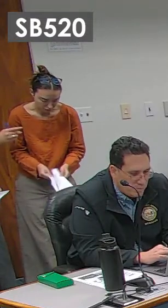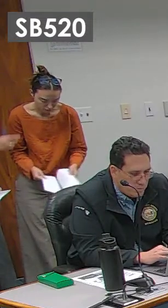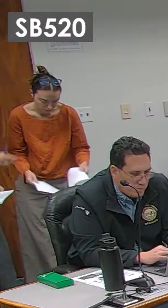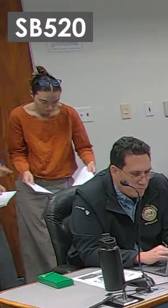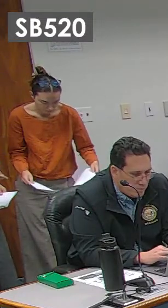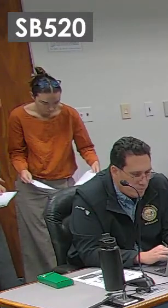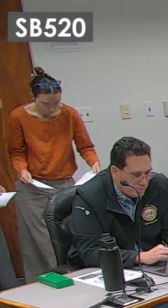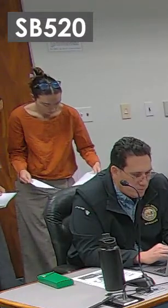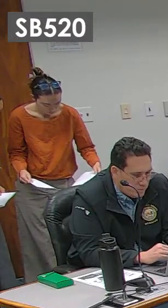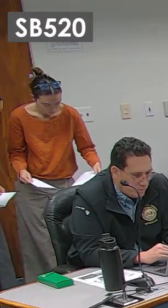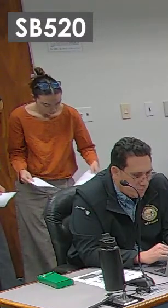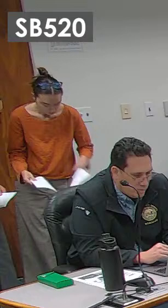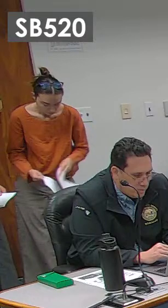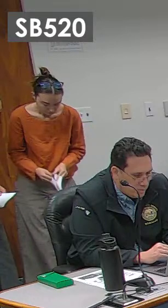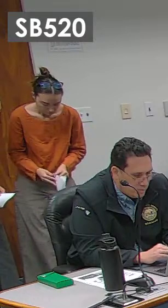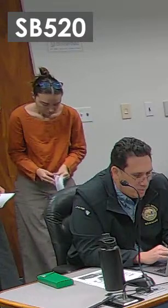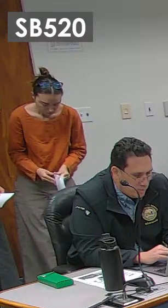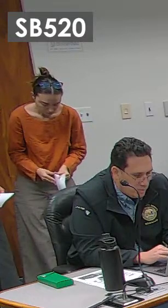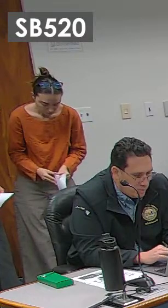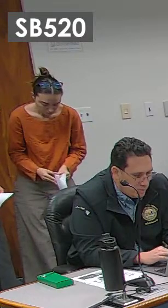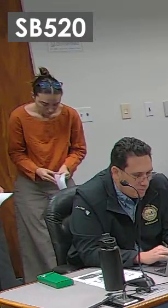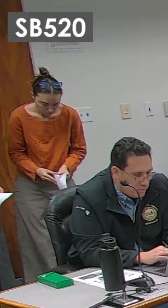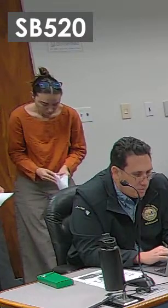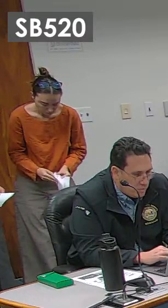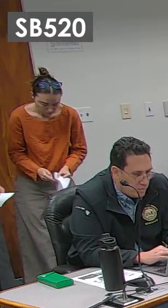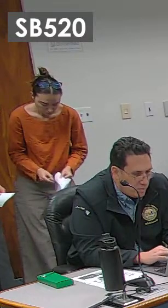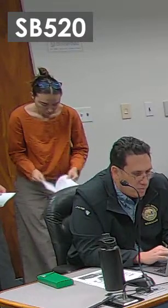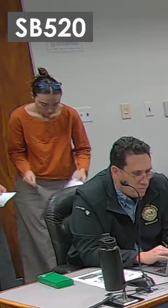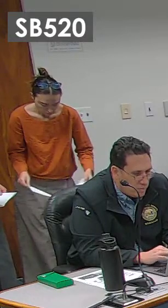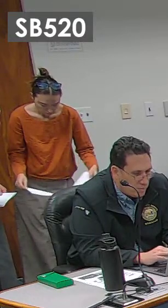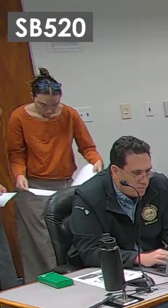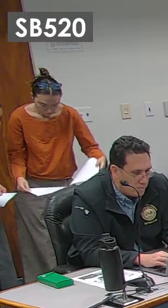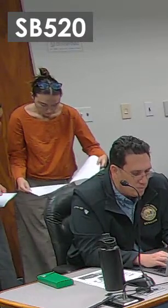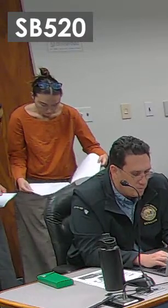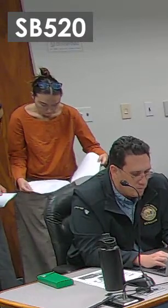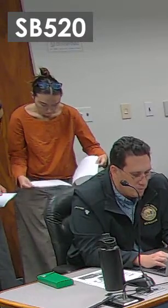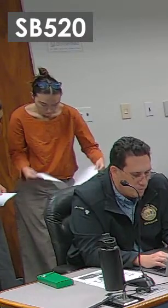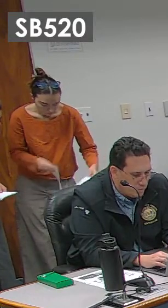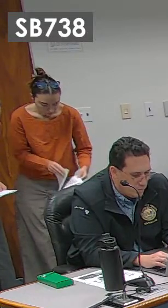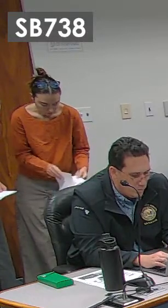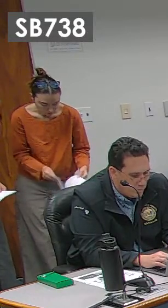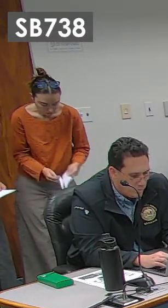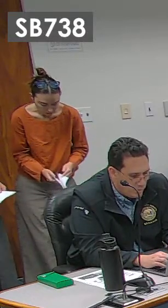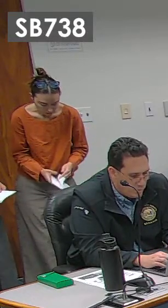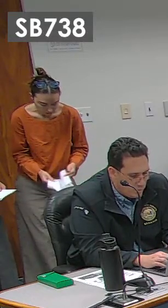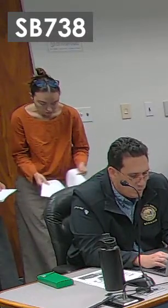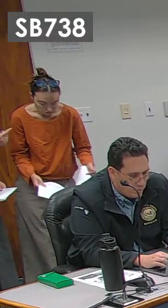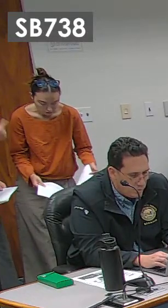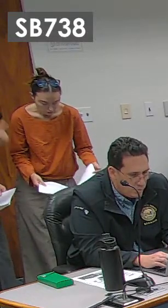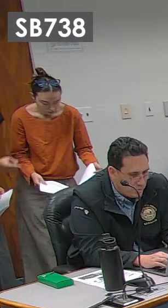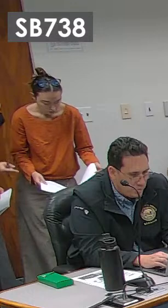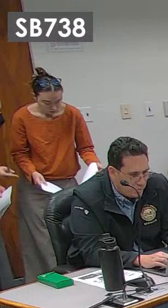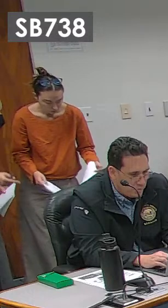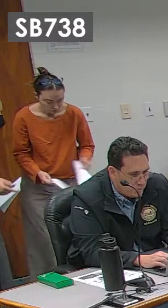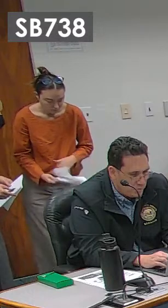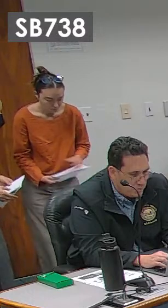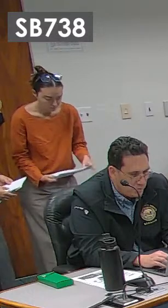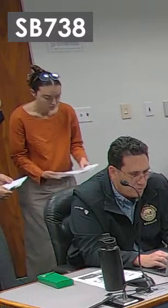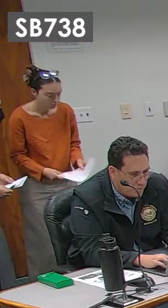Iye in favor? Motion. Thank you members. Okay for SB 7 3 8 chair's. Recommendation is to pass this also with amendments.